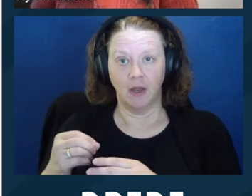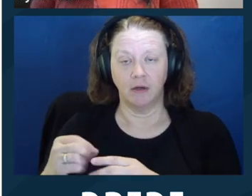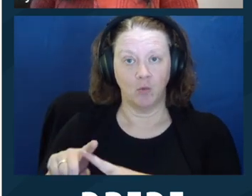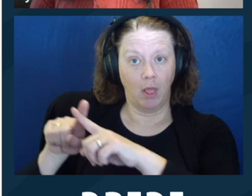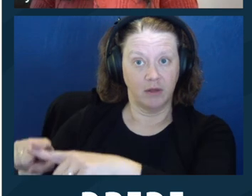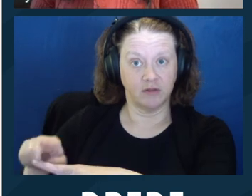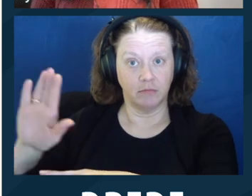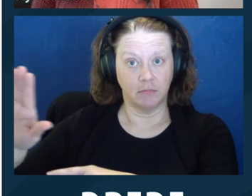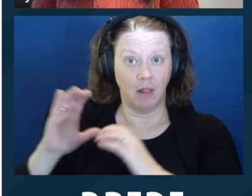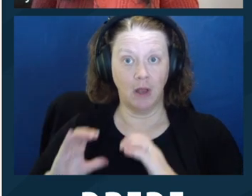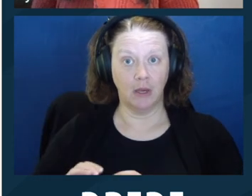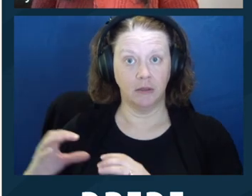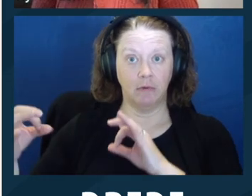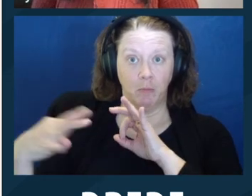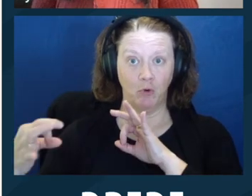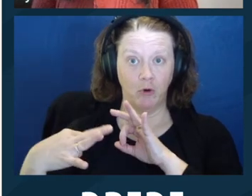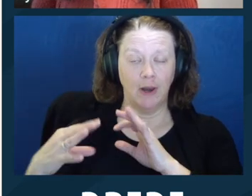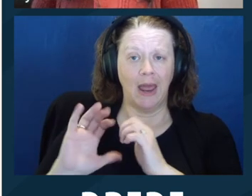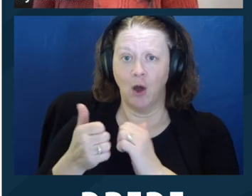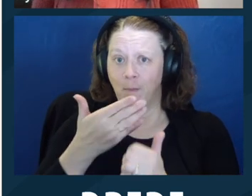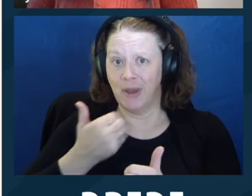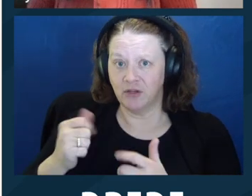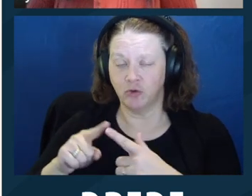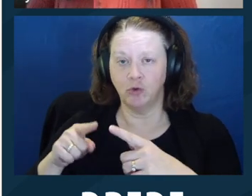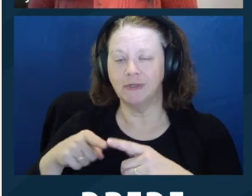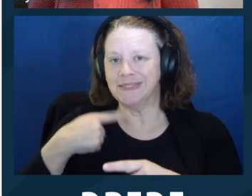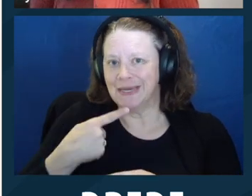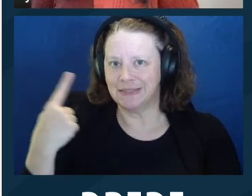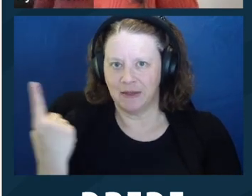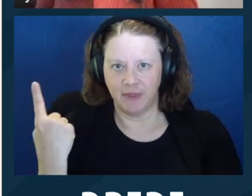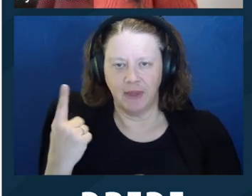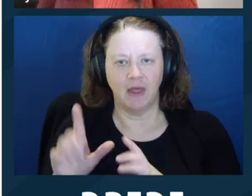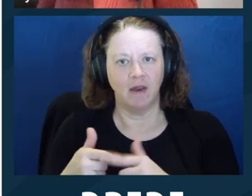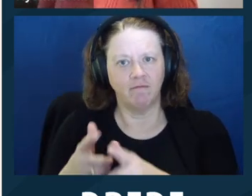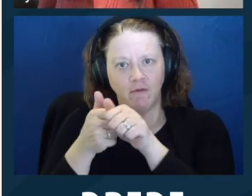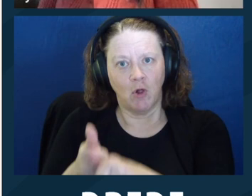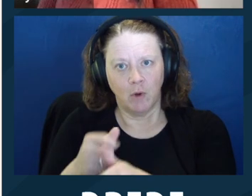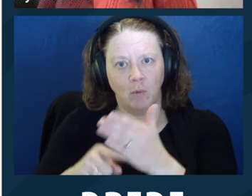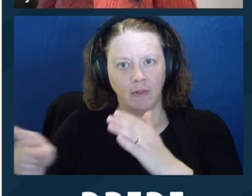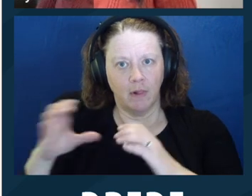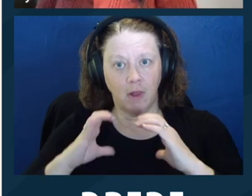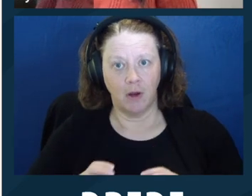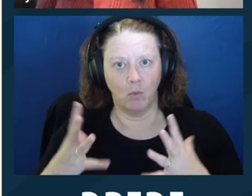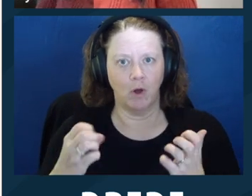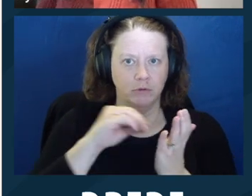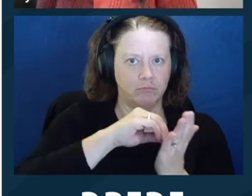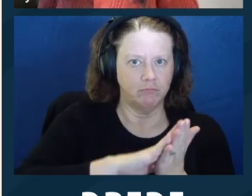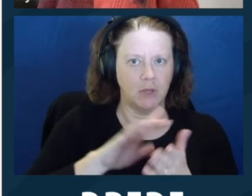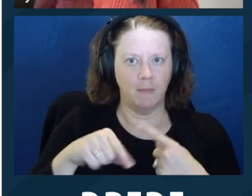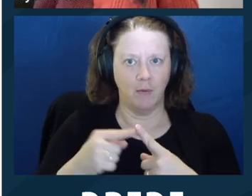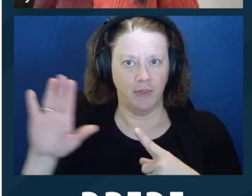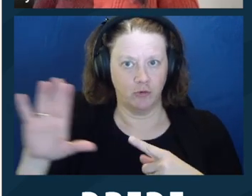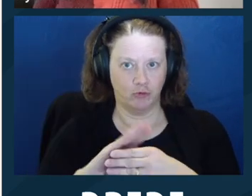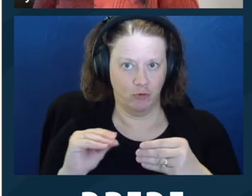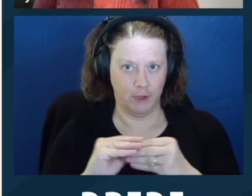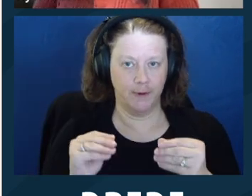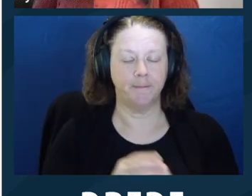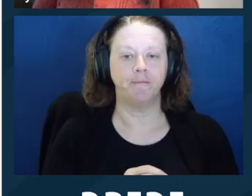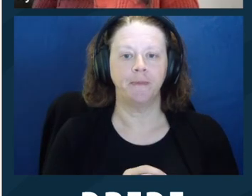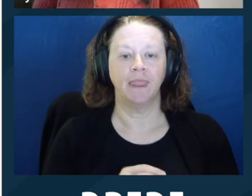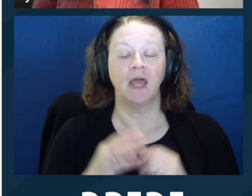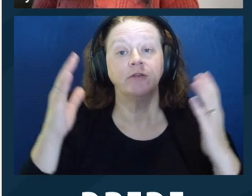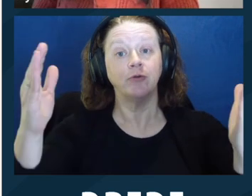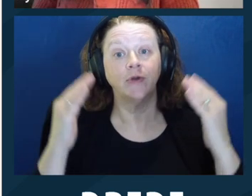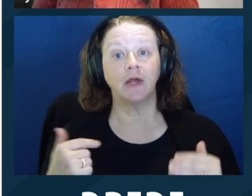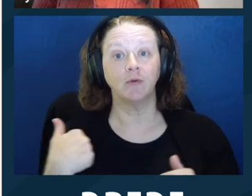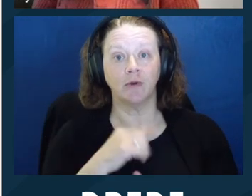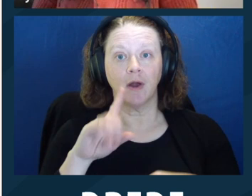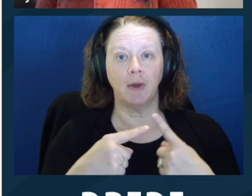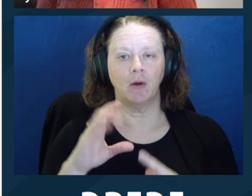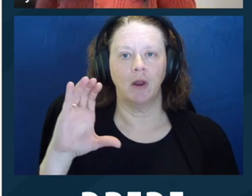Okay. So next we're going to explore capacity, communication and supported decisionmaking.